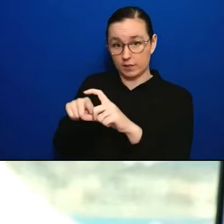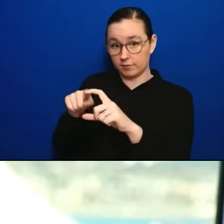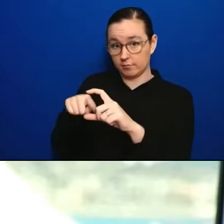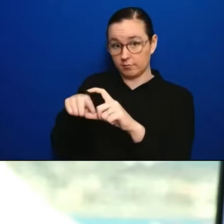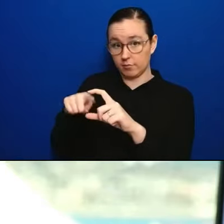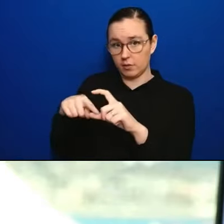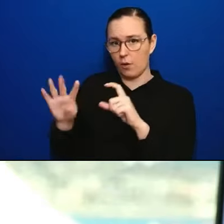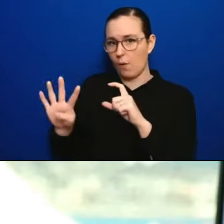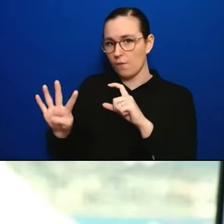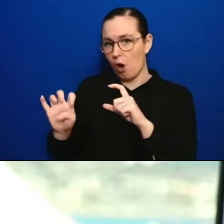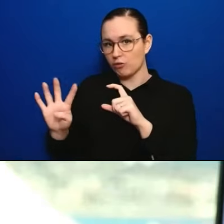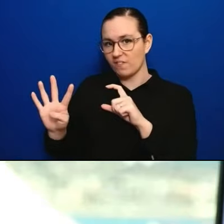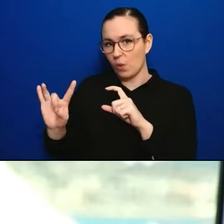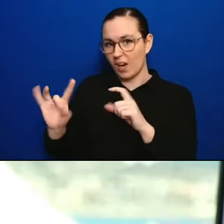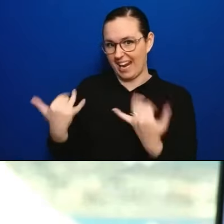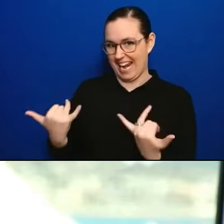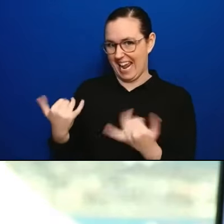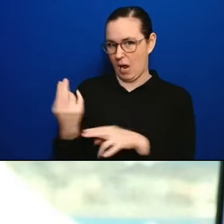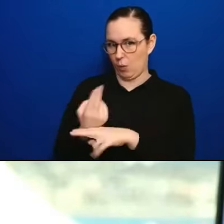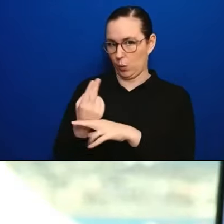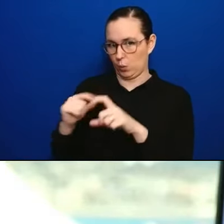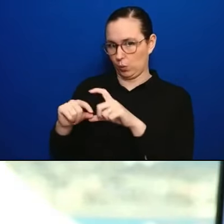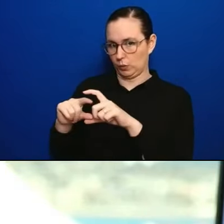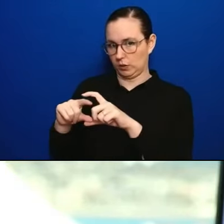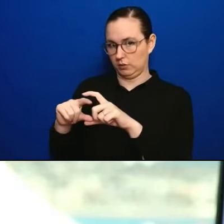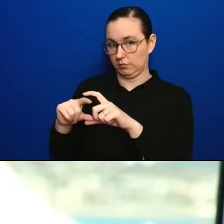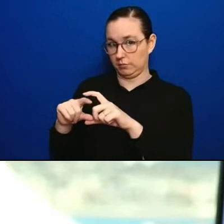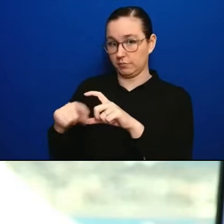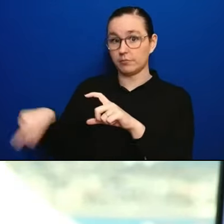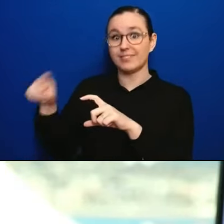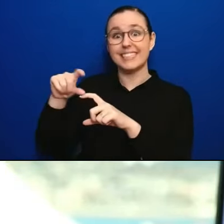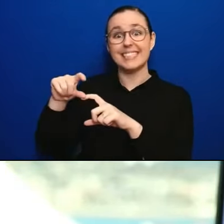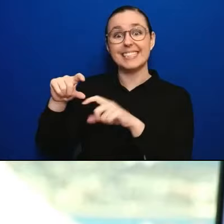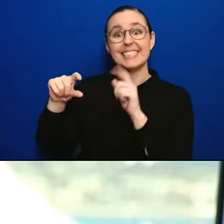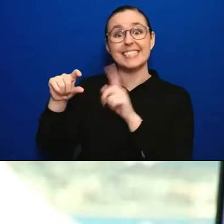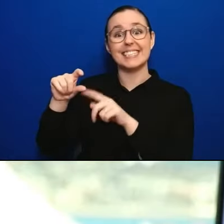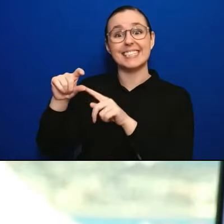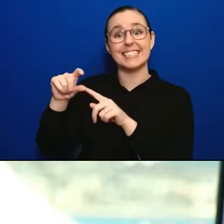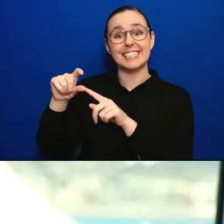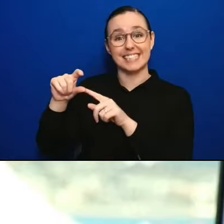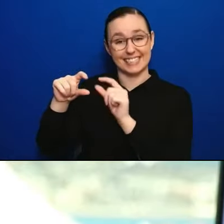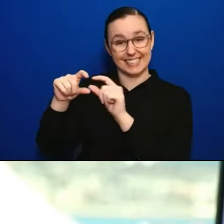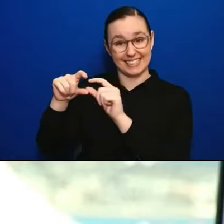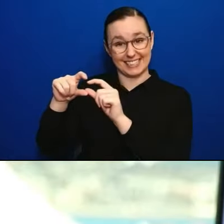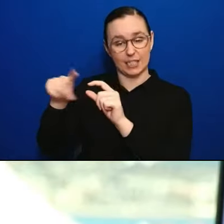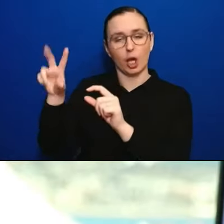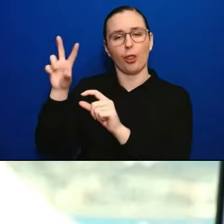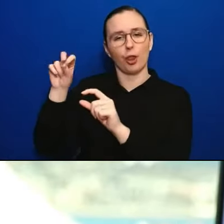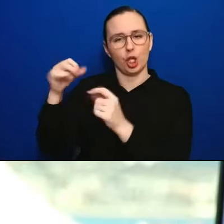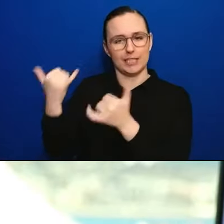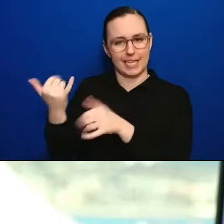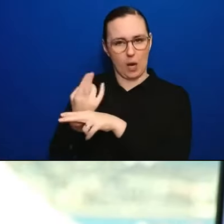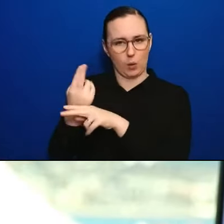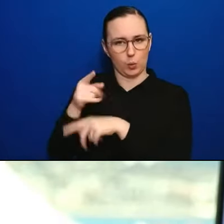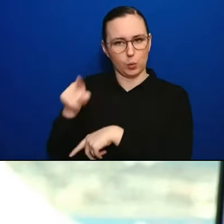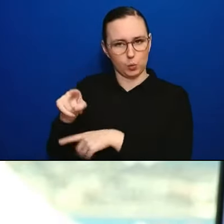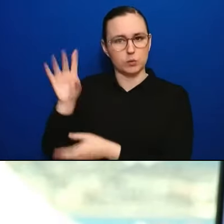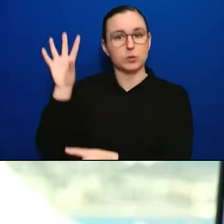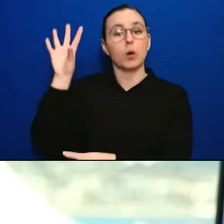beds and 218 surge beds. Of the 510 beds, 448 of those